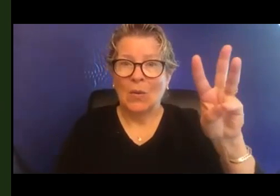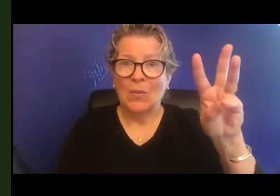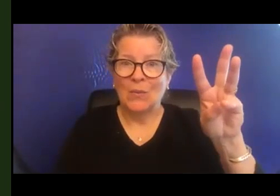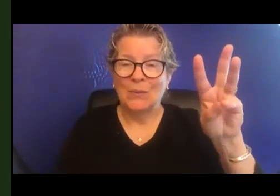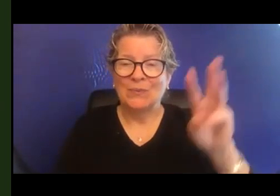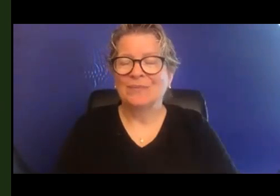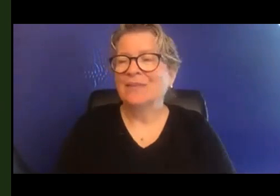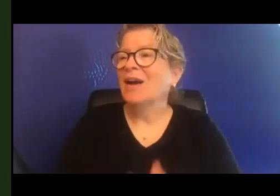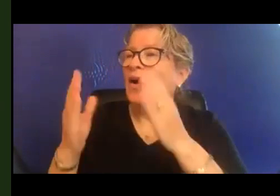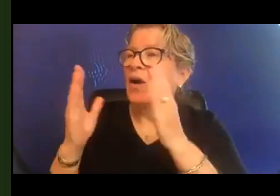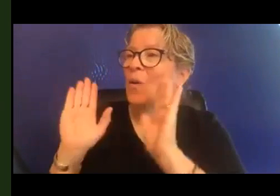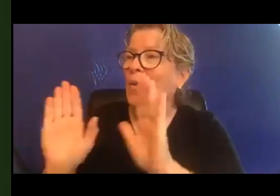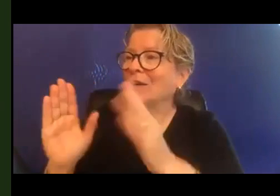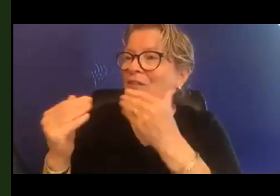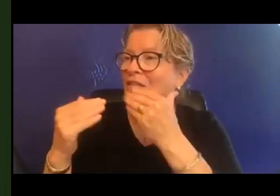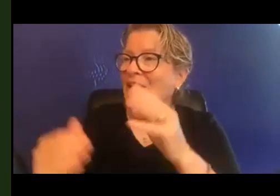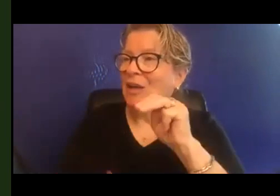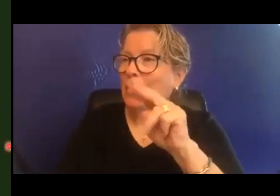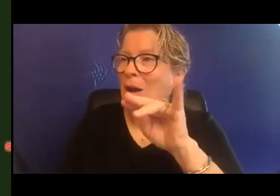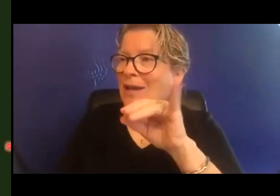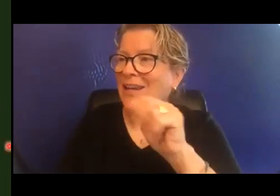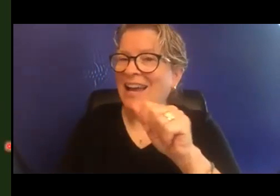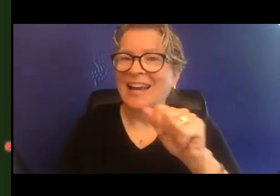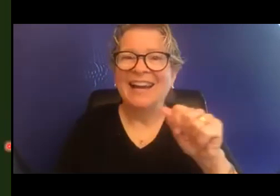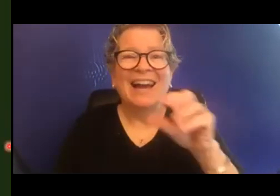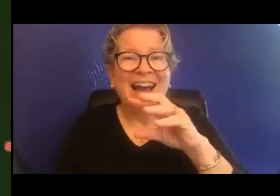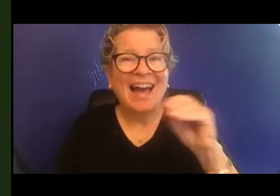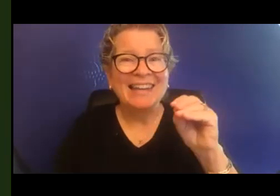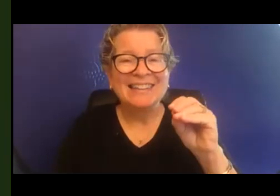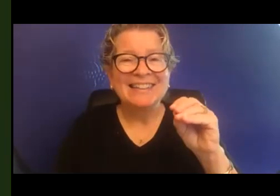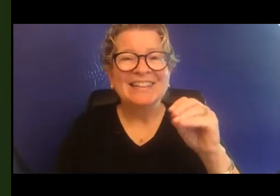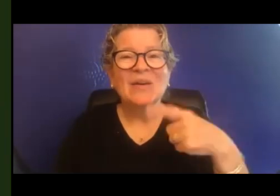There we go.Ed wonderful, thank you so much, Monica.